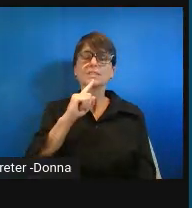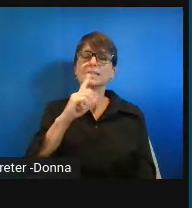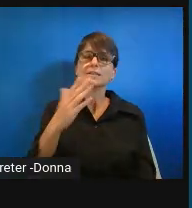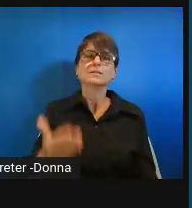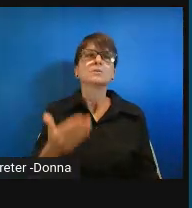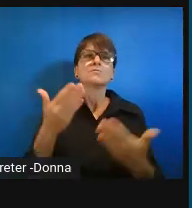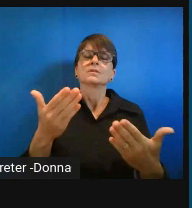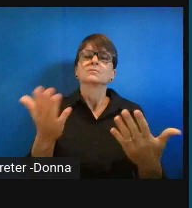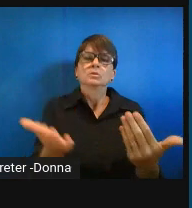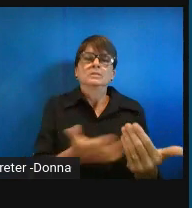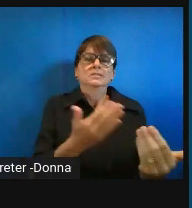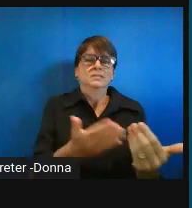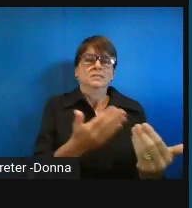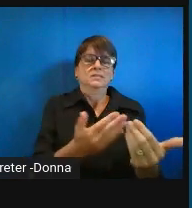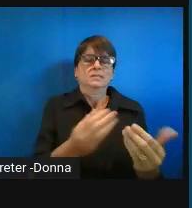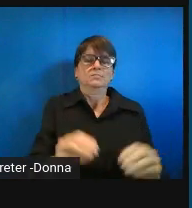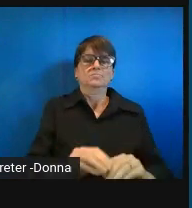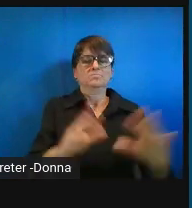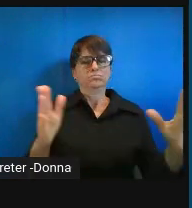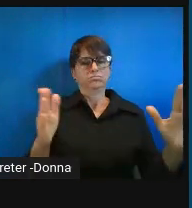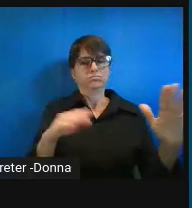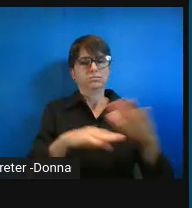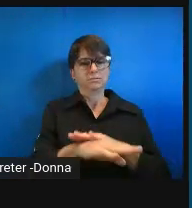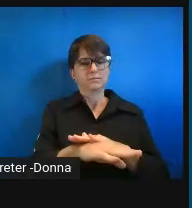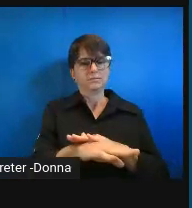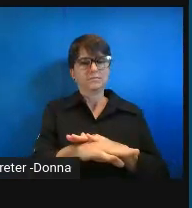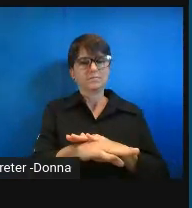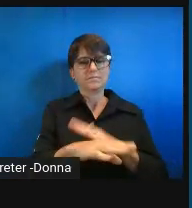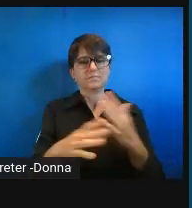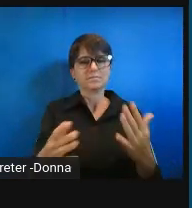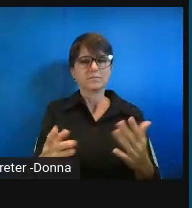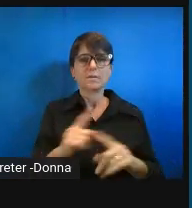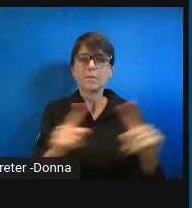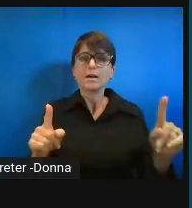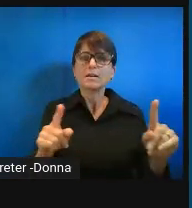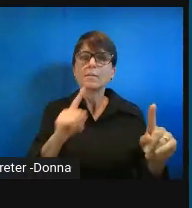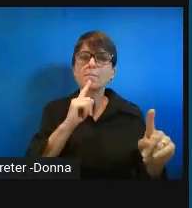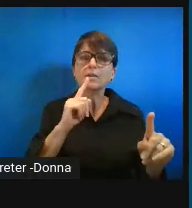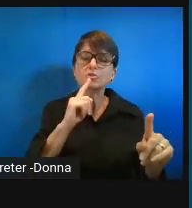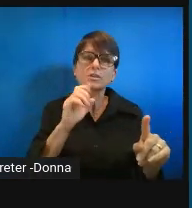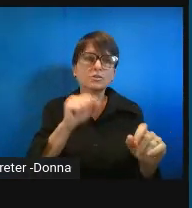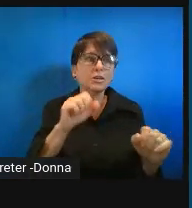YouTube can do this automatically, however, you must review these. This is not 100% accurate.